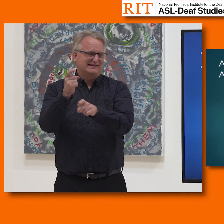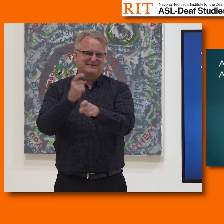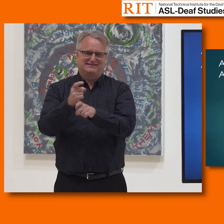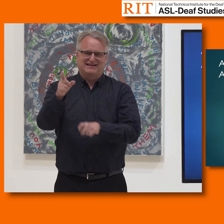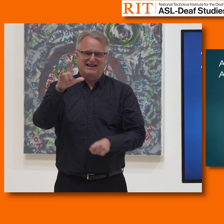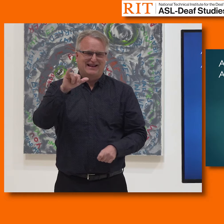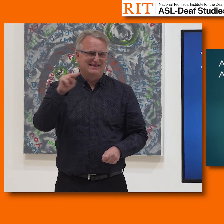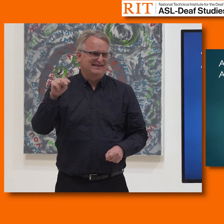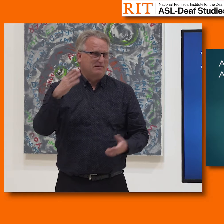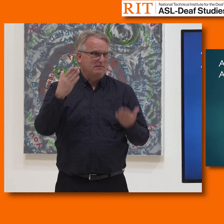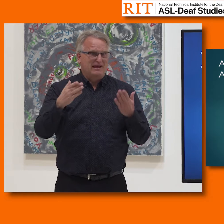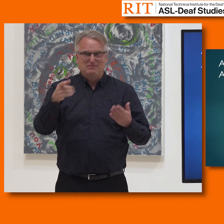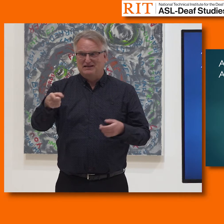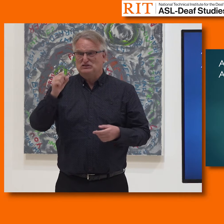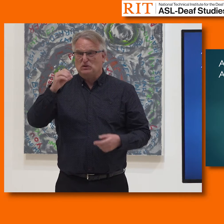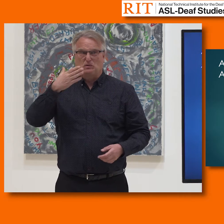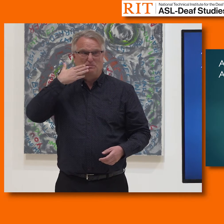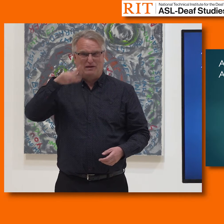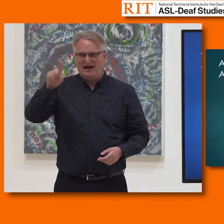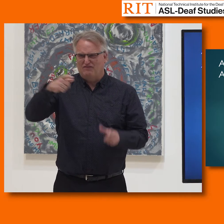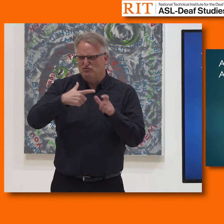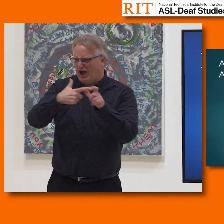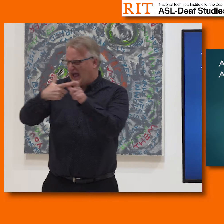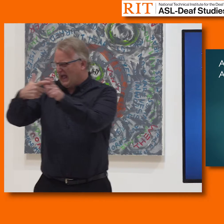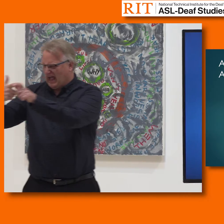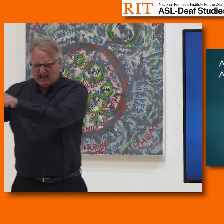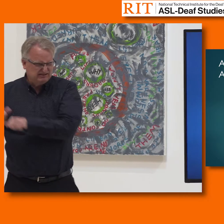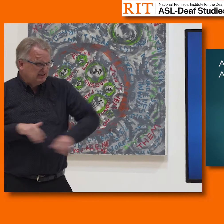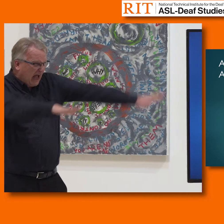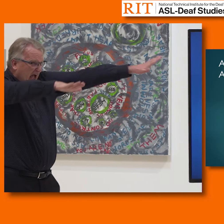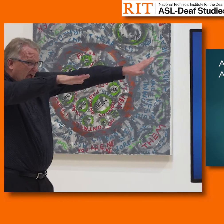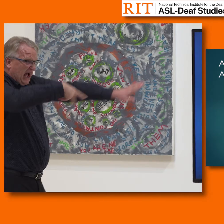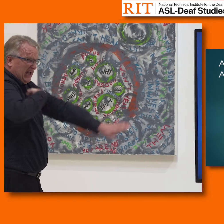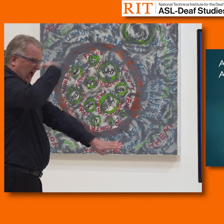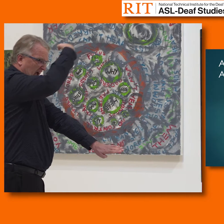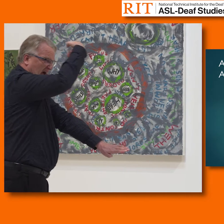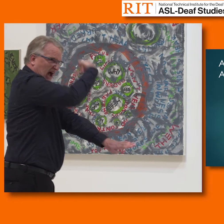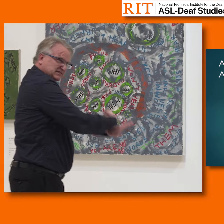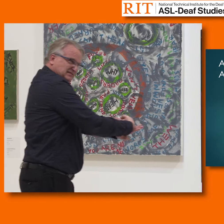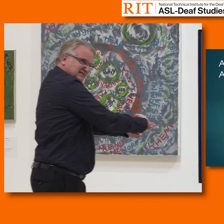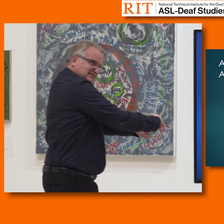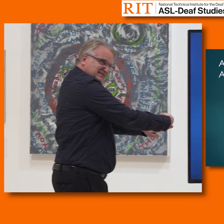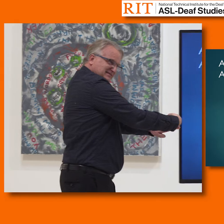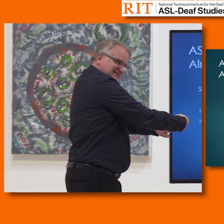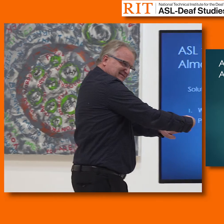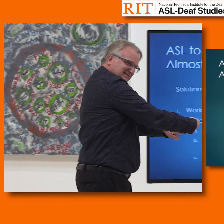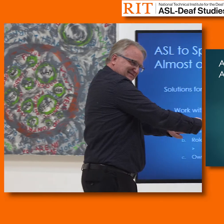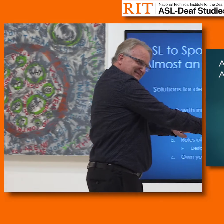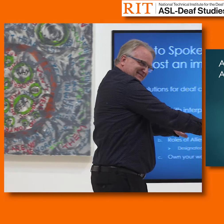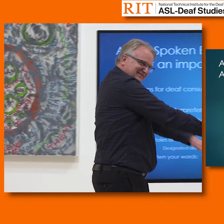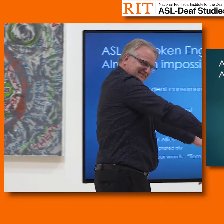So, I was teasing Lynn. I thought, "Gosh, Lynn, if something goes wrong, how are you going to know?" And Lynn said, "Well, I'm going to get a running start